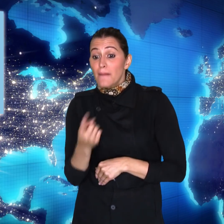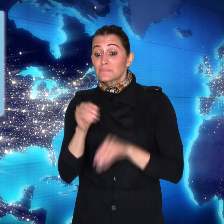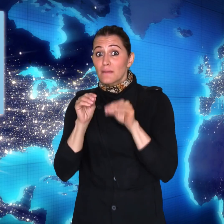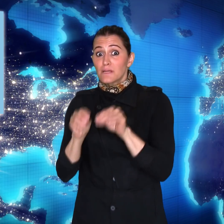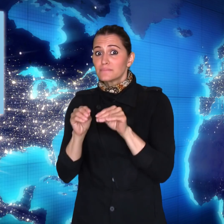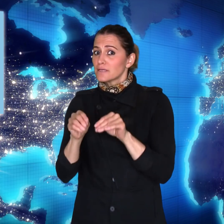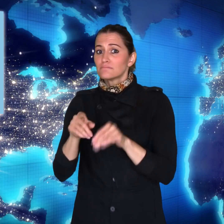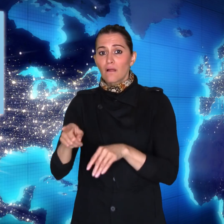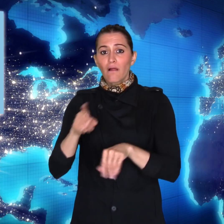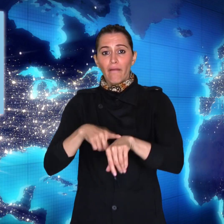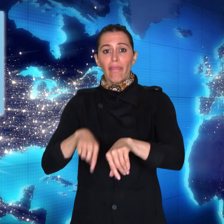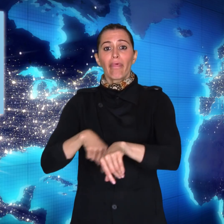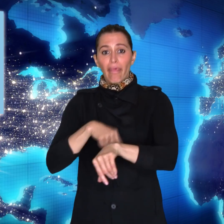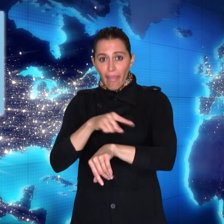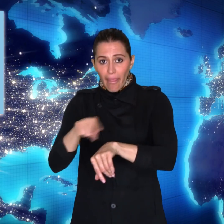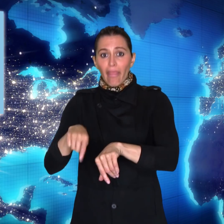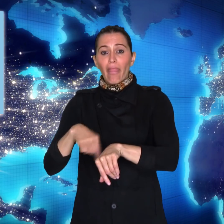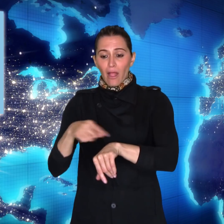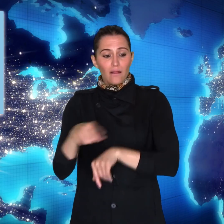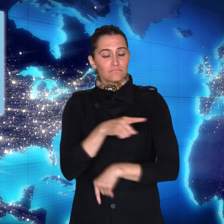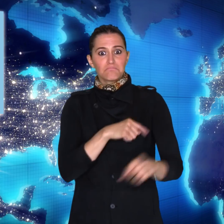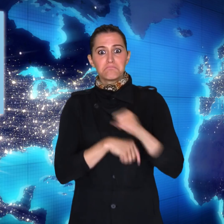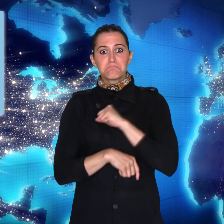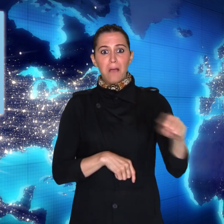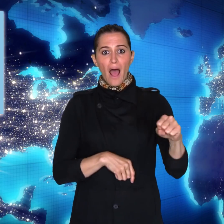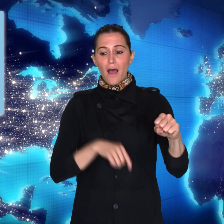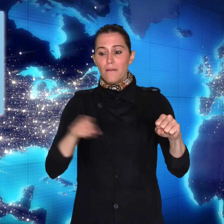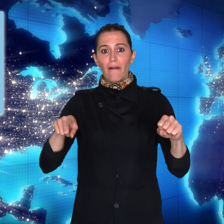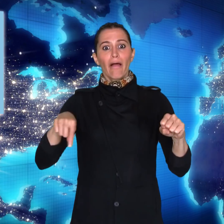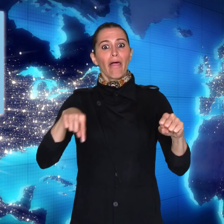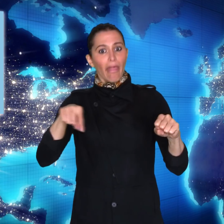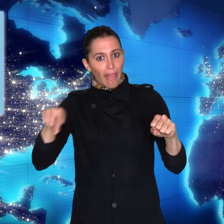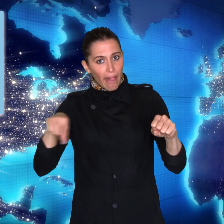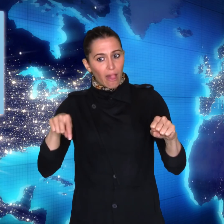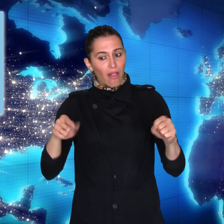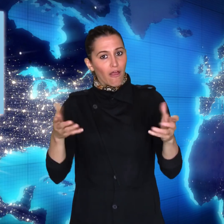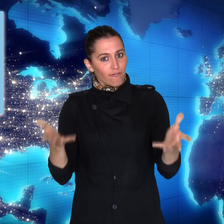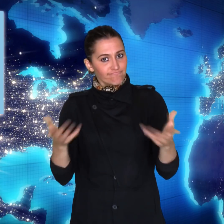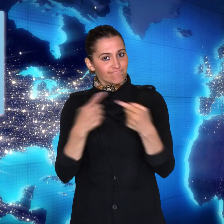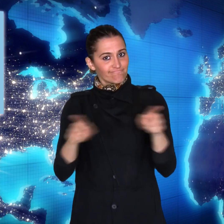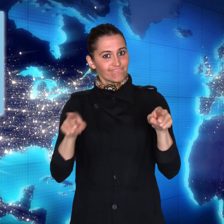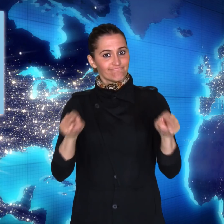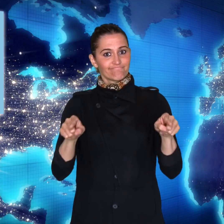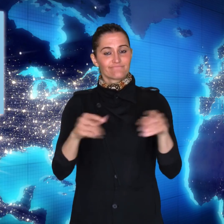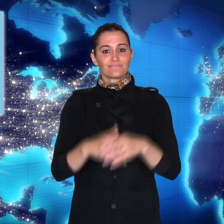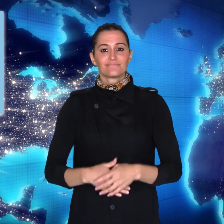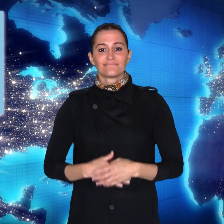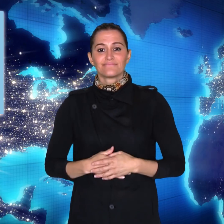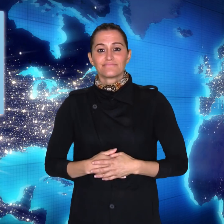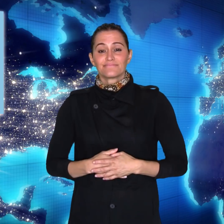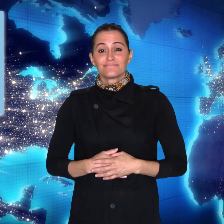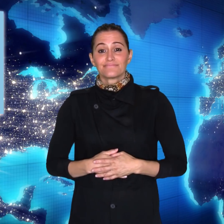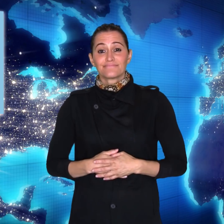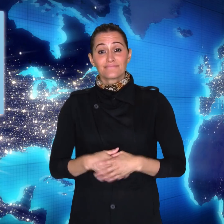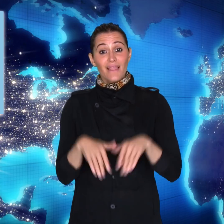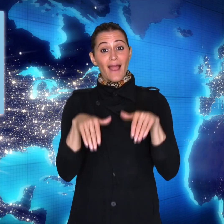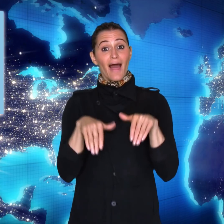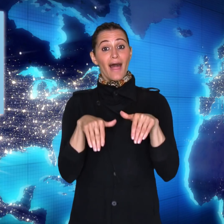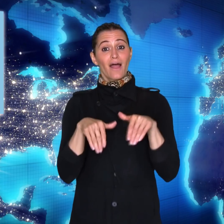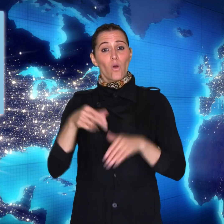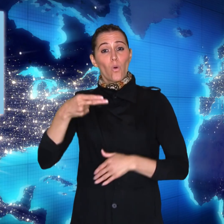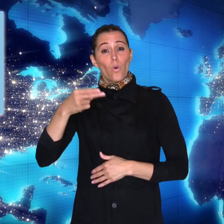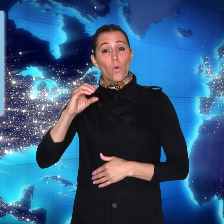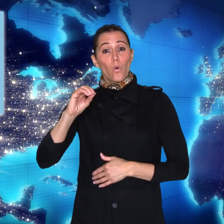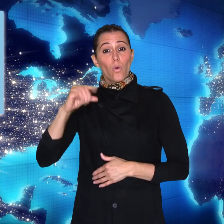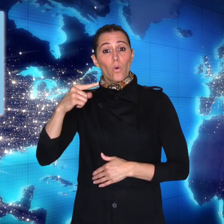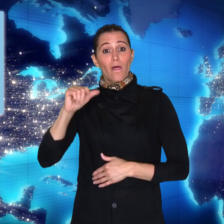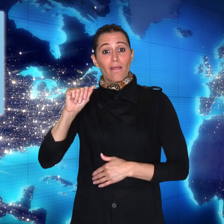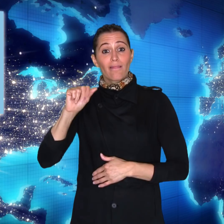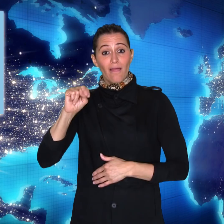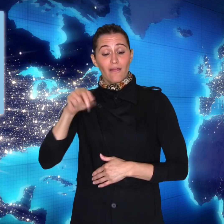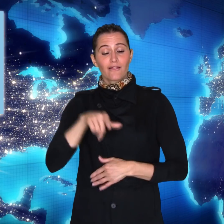memory alive after Hogan died